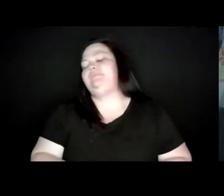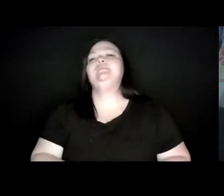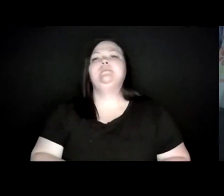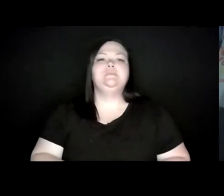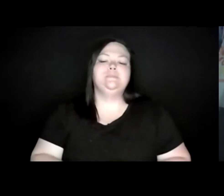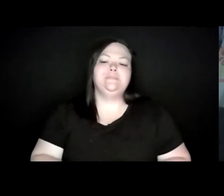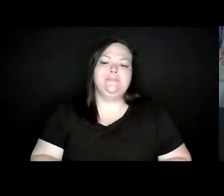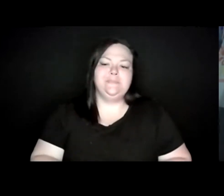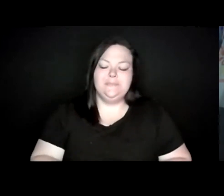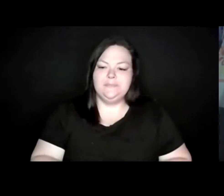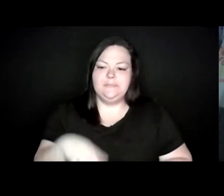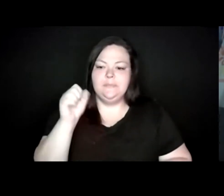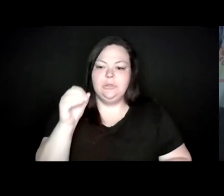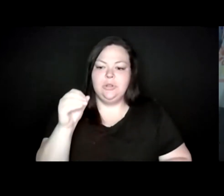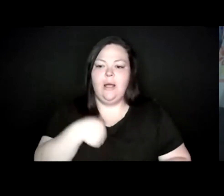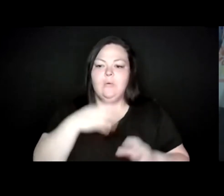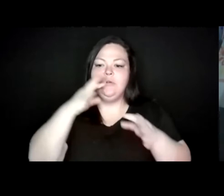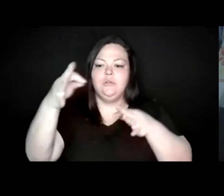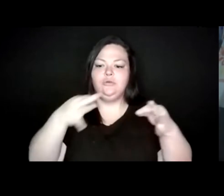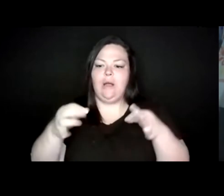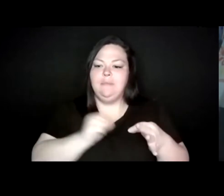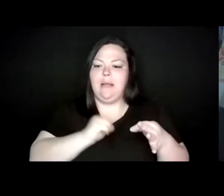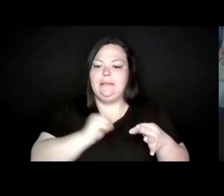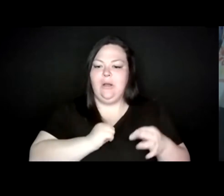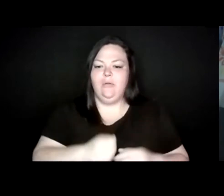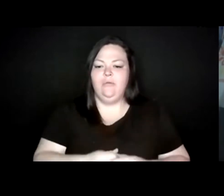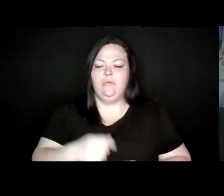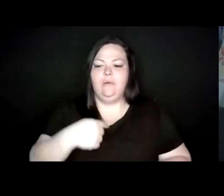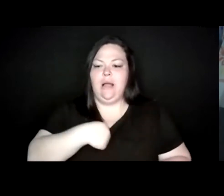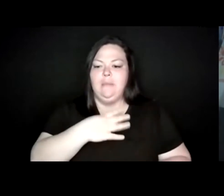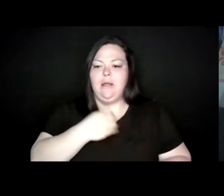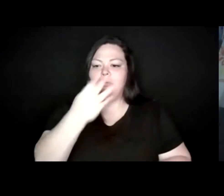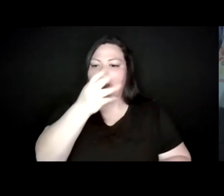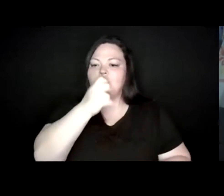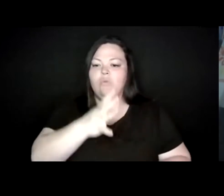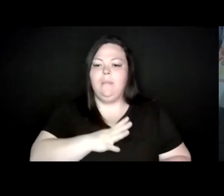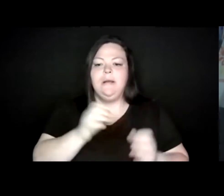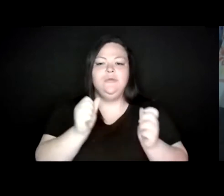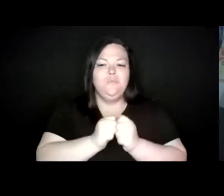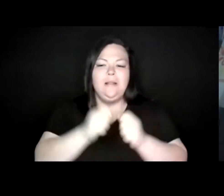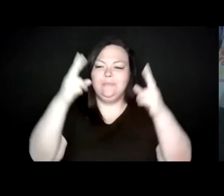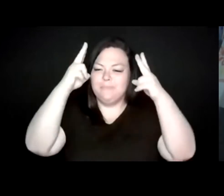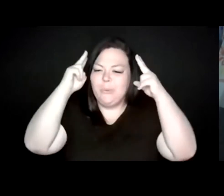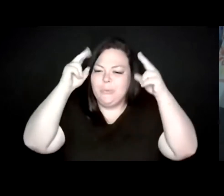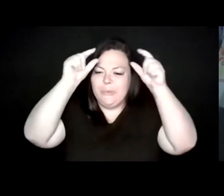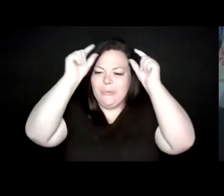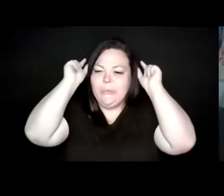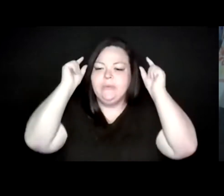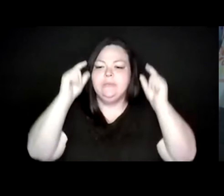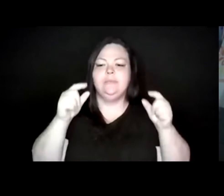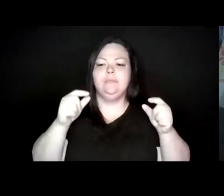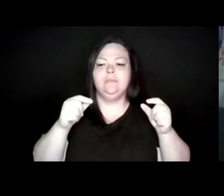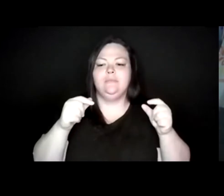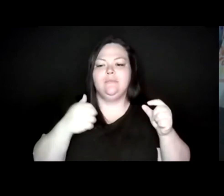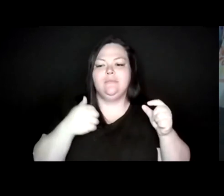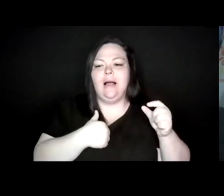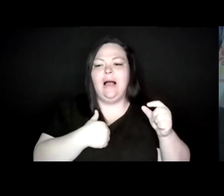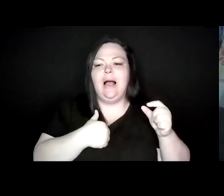So I'm going to describe myself I am a white woman with a pixie cut, um, some pink eyeshadow